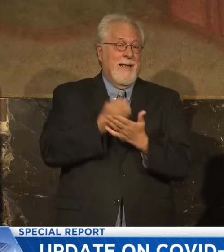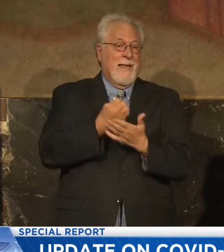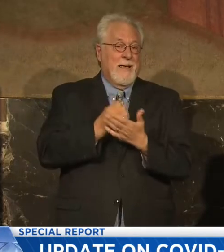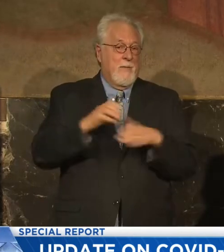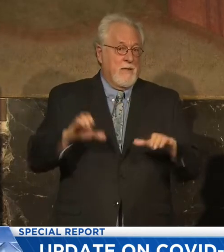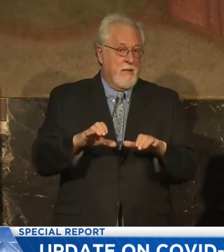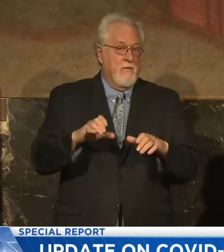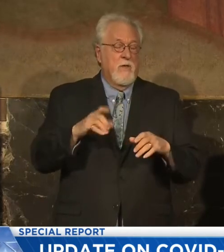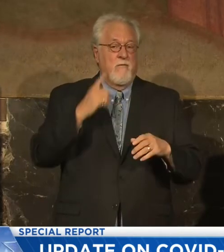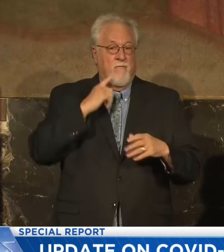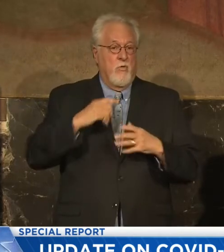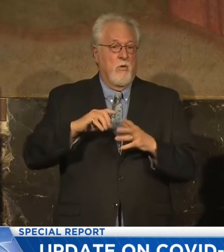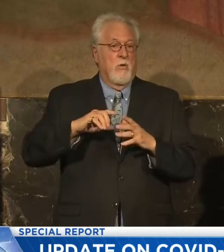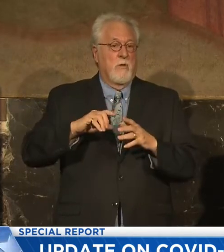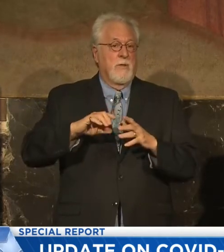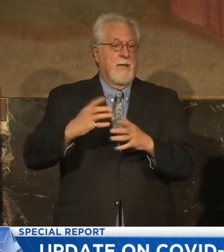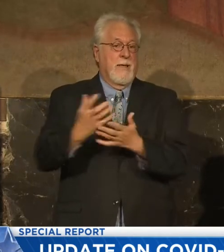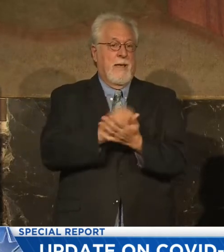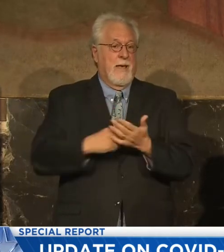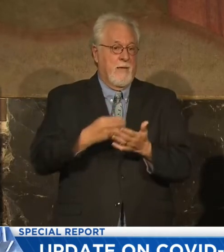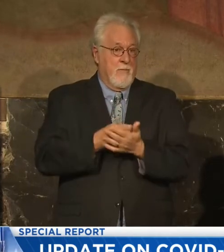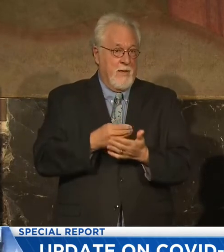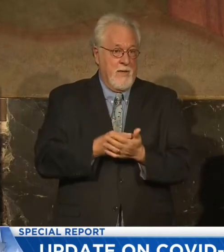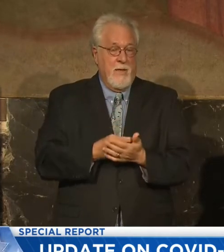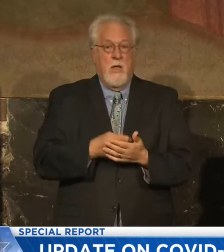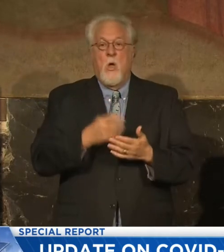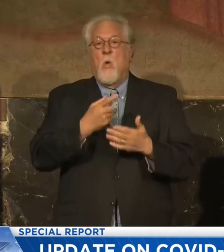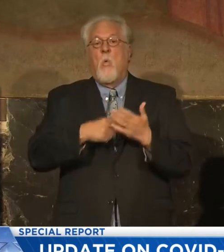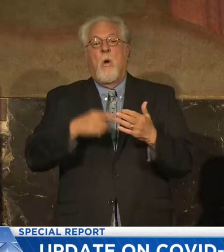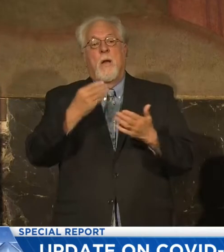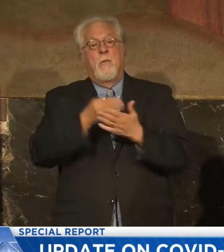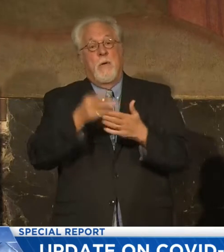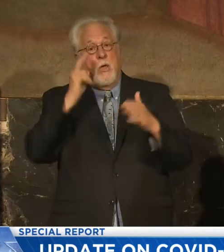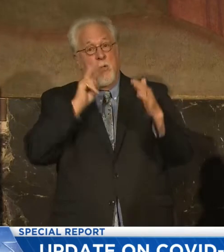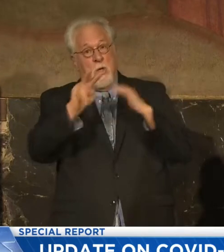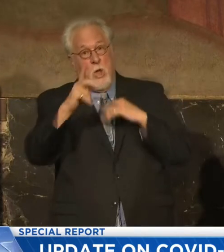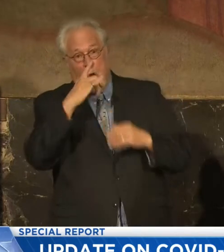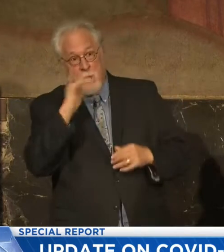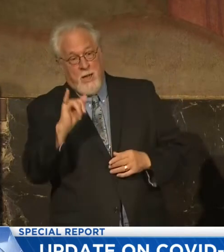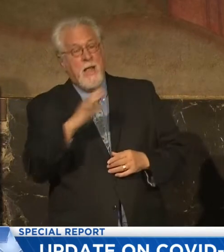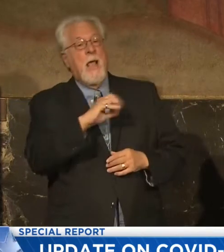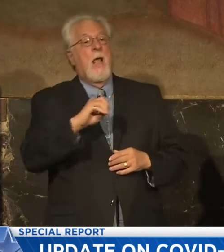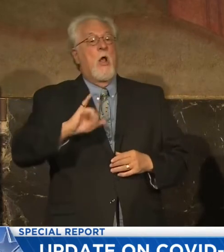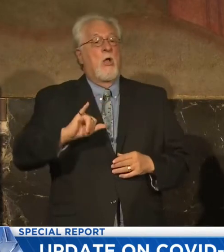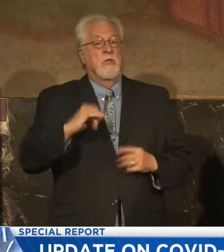FIRST PART OF THE NEXT FISCAL YEAR TO GET AN UPDATE ON THE FORECAST.